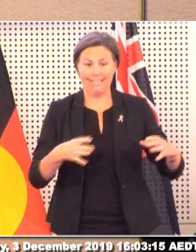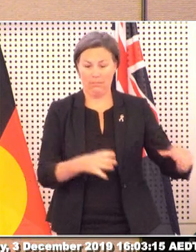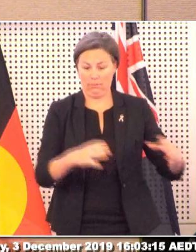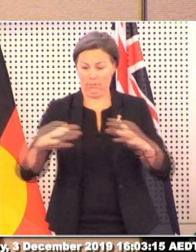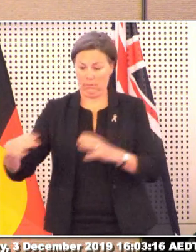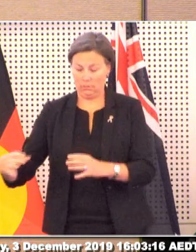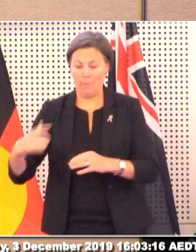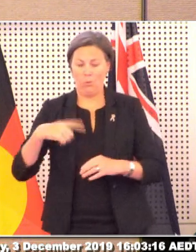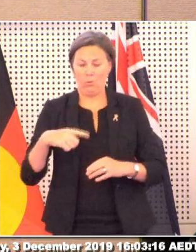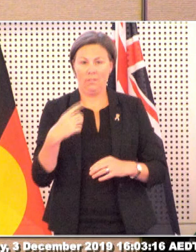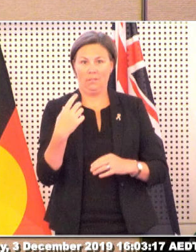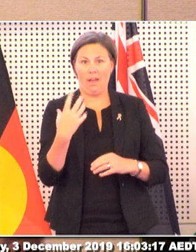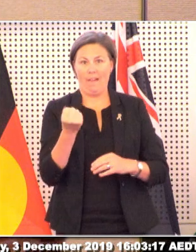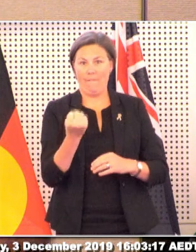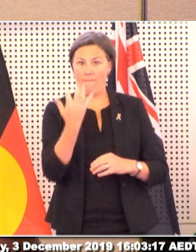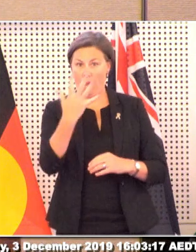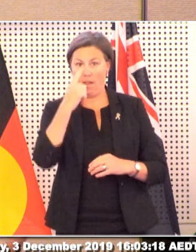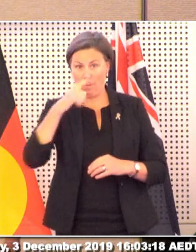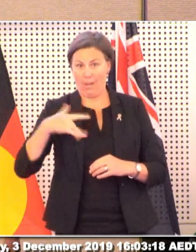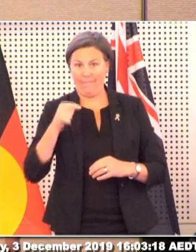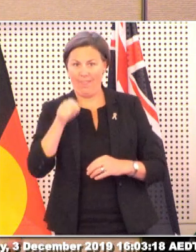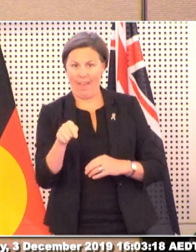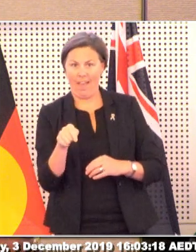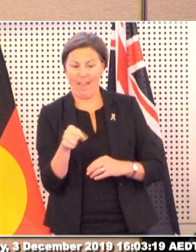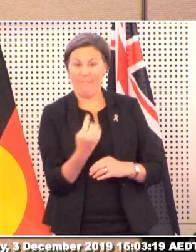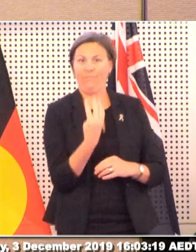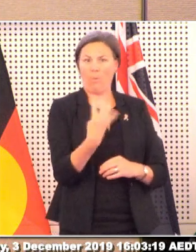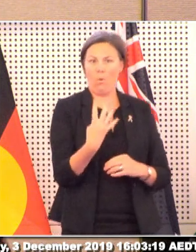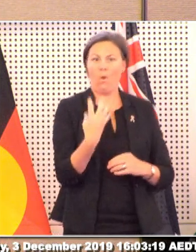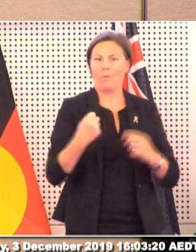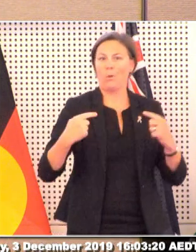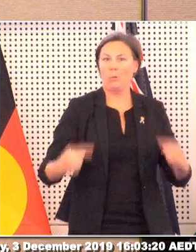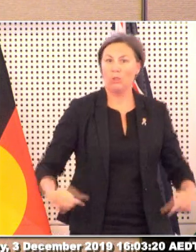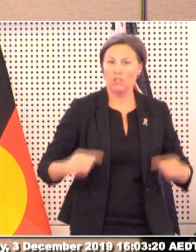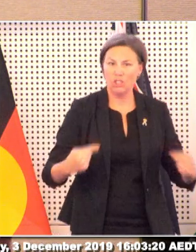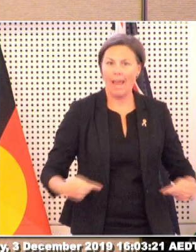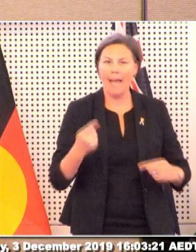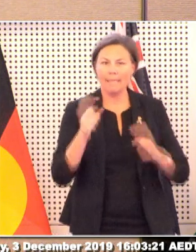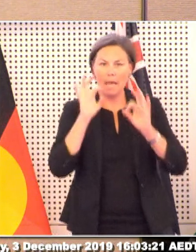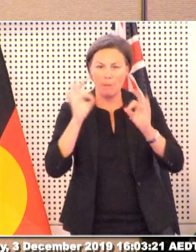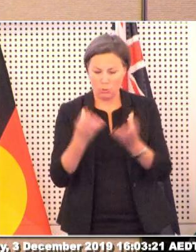They put in a second sink so the residents in the wheelchairs could access the sink and help with meal preparation and clean up and things.